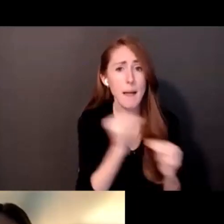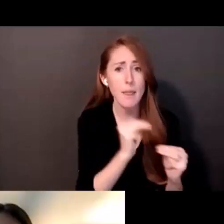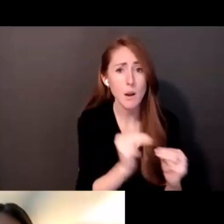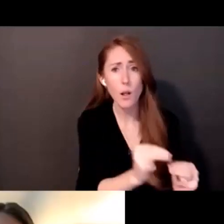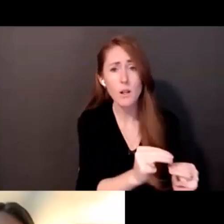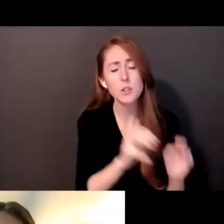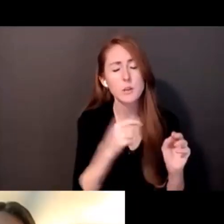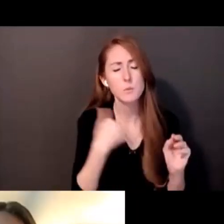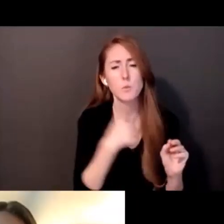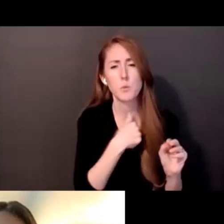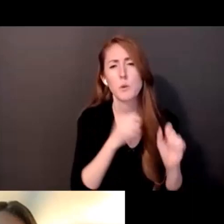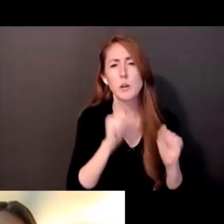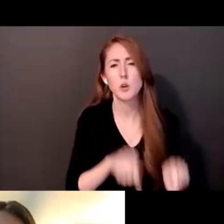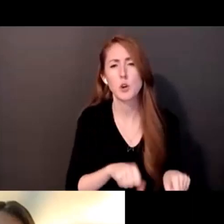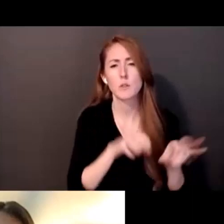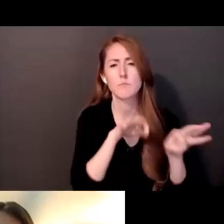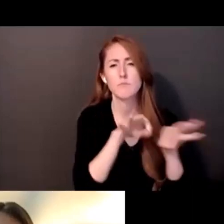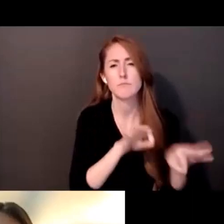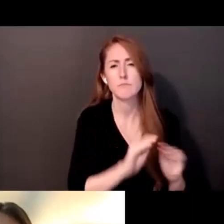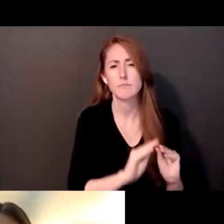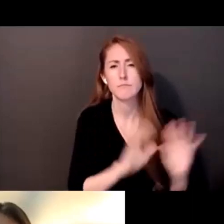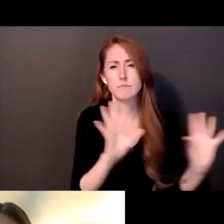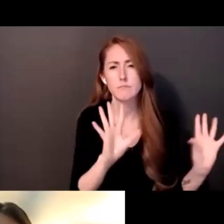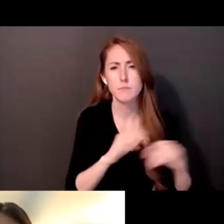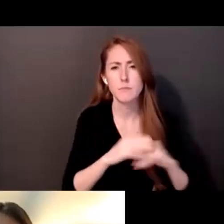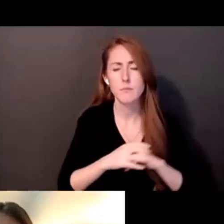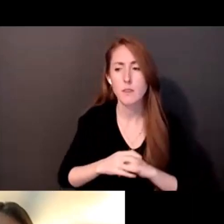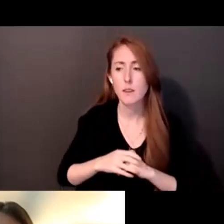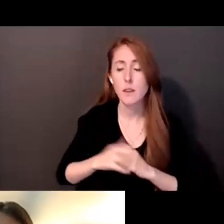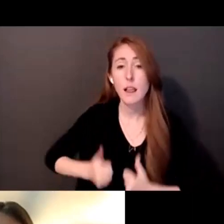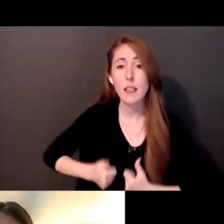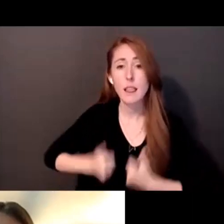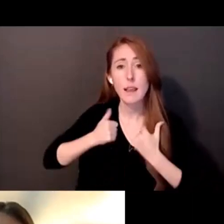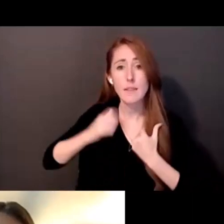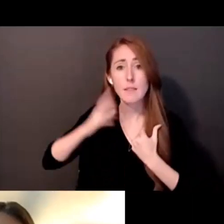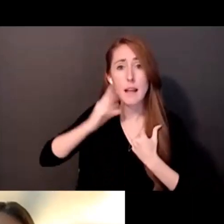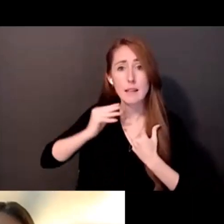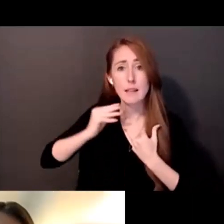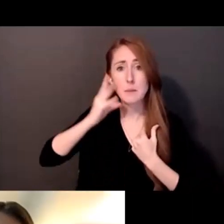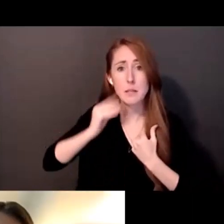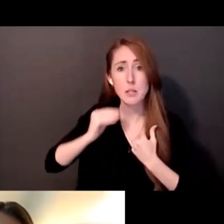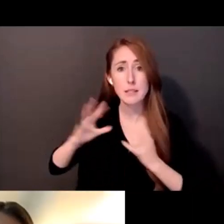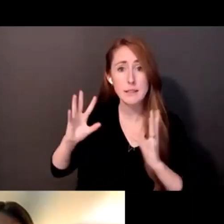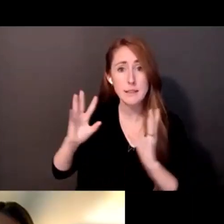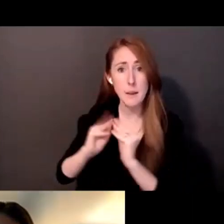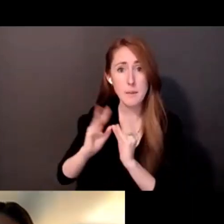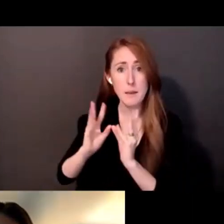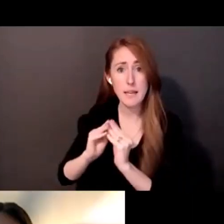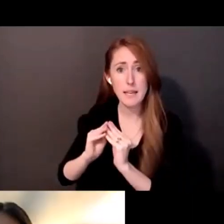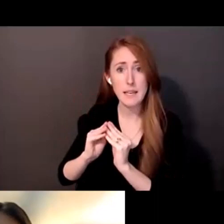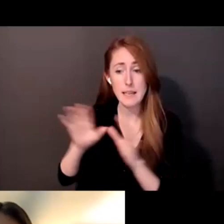For our lived experiences committee, we actually had a terms of reference,